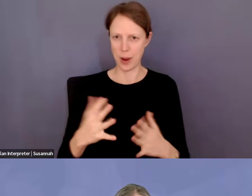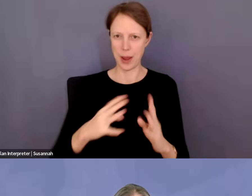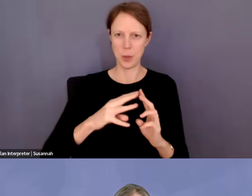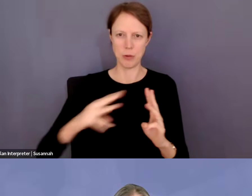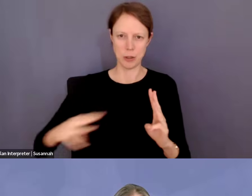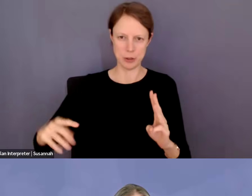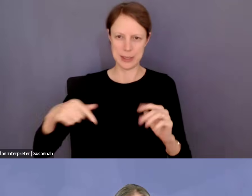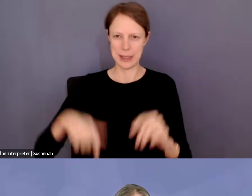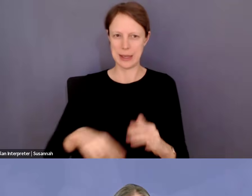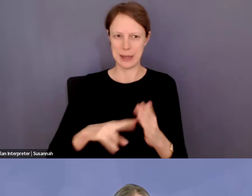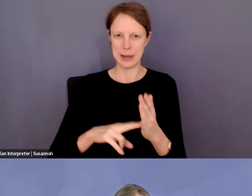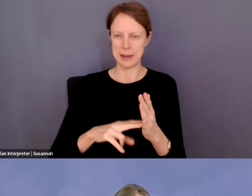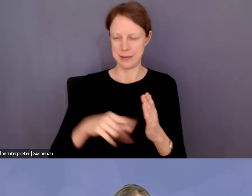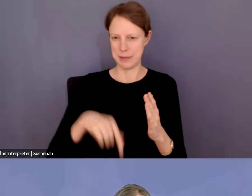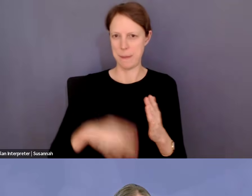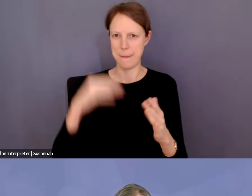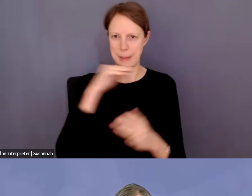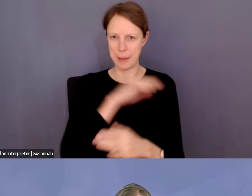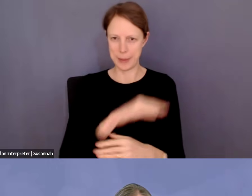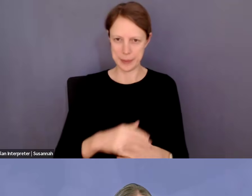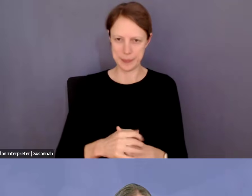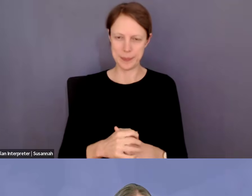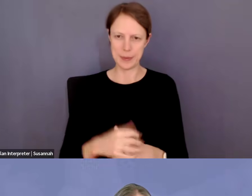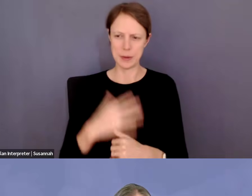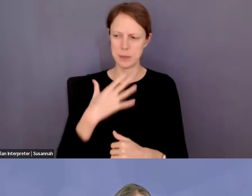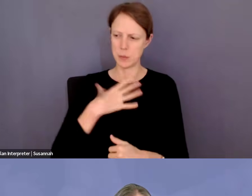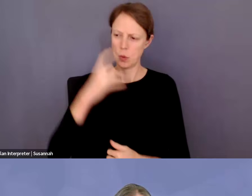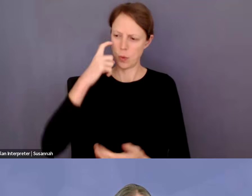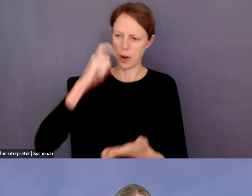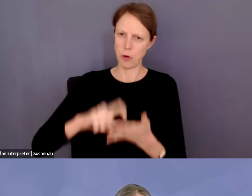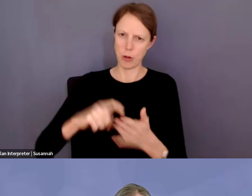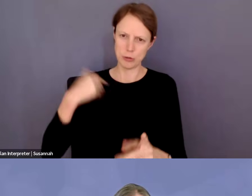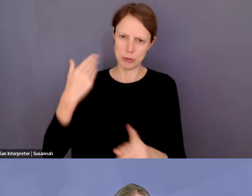Melbourne. And I'd like to acknowledge the traditional custodians of all of the lands